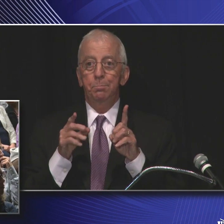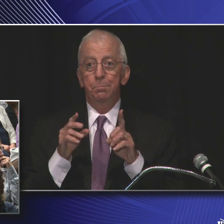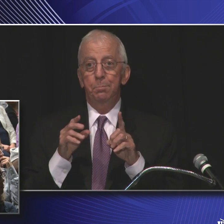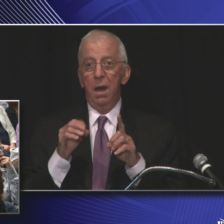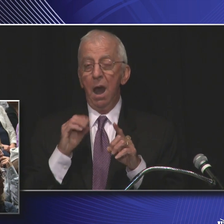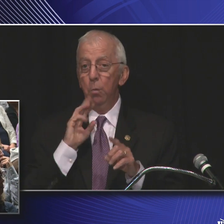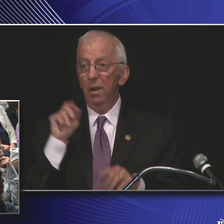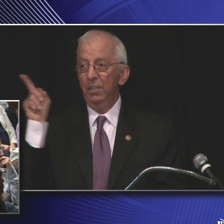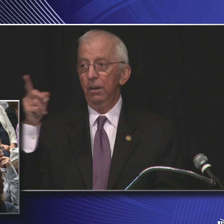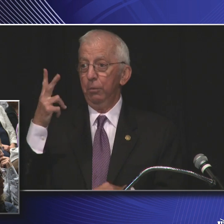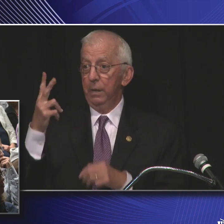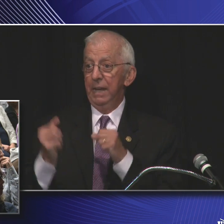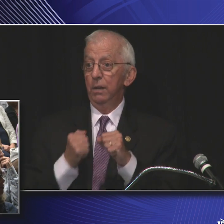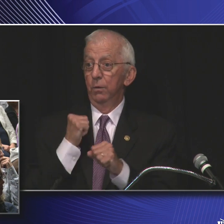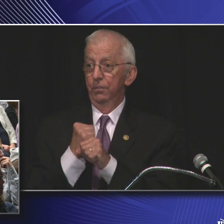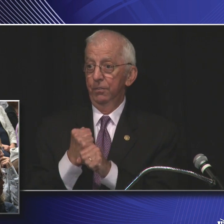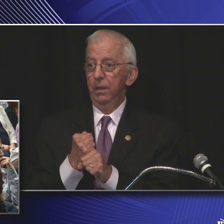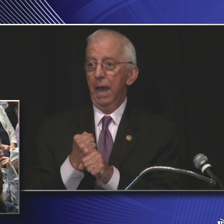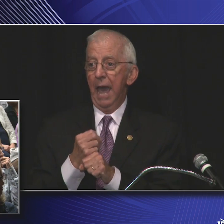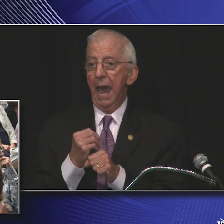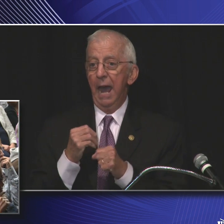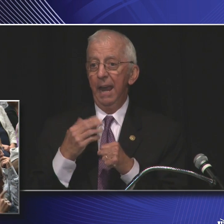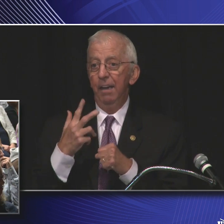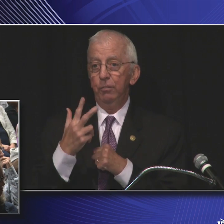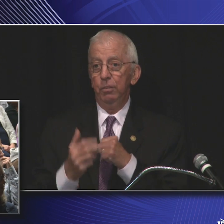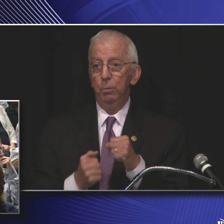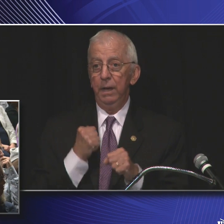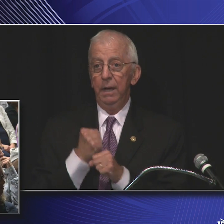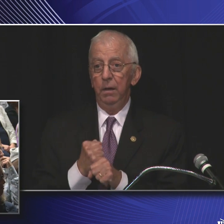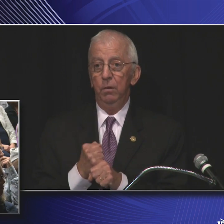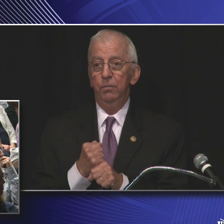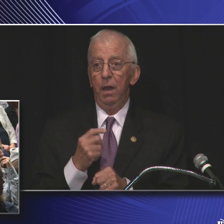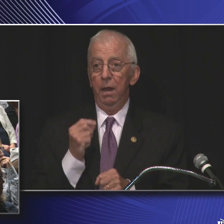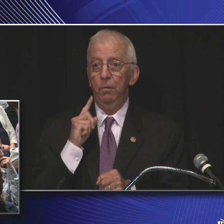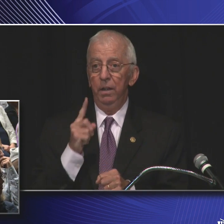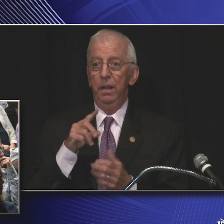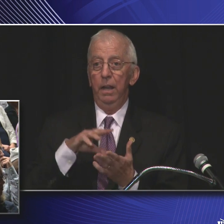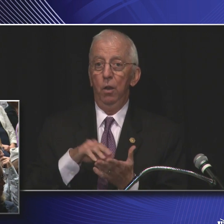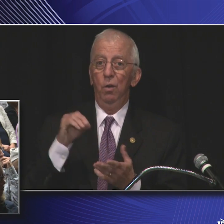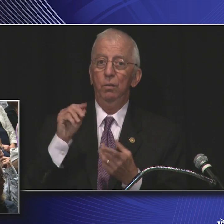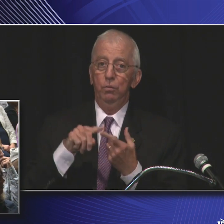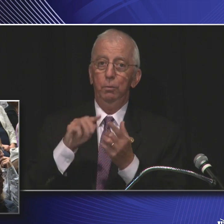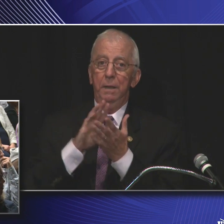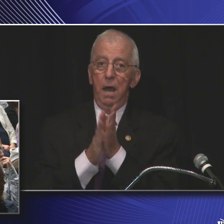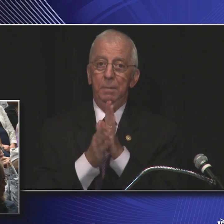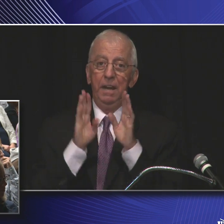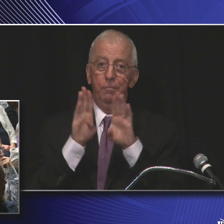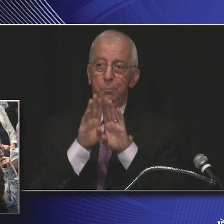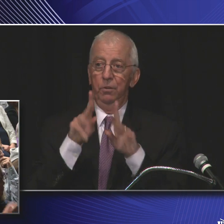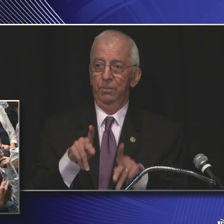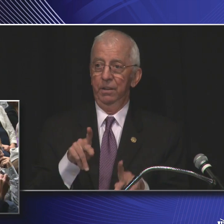But I was there three years. And after three years I really learned to become a deaf person.